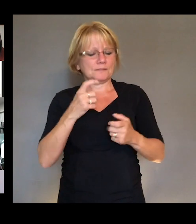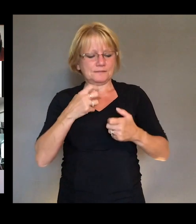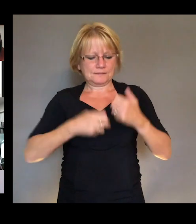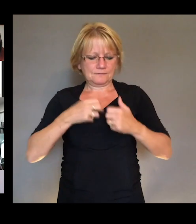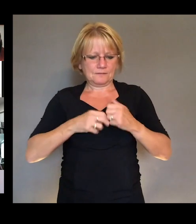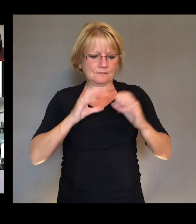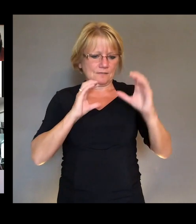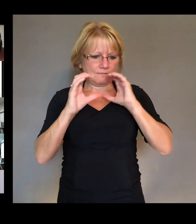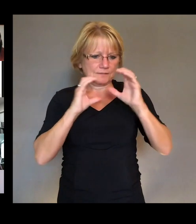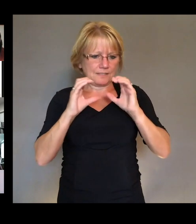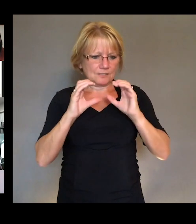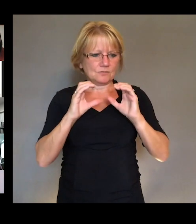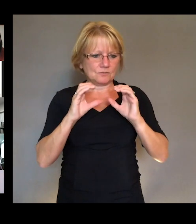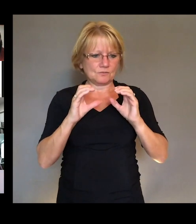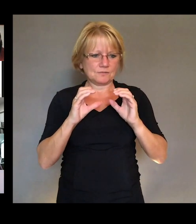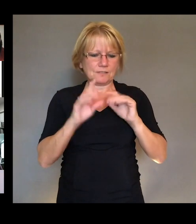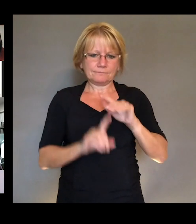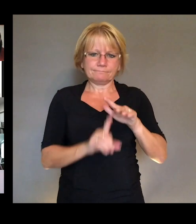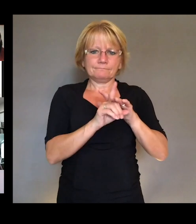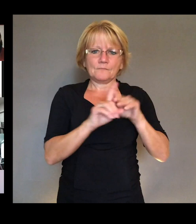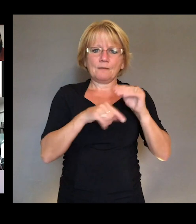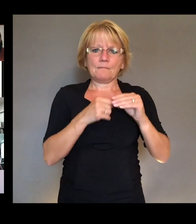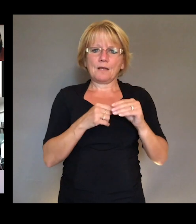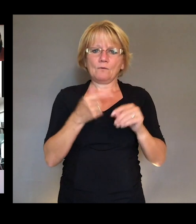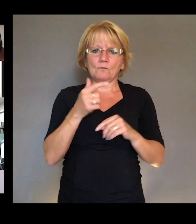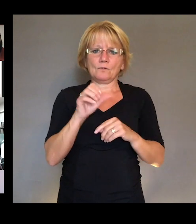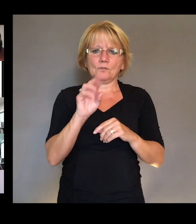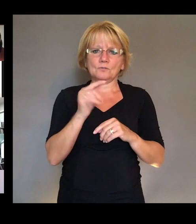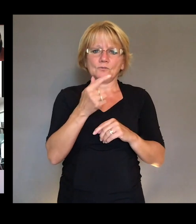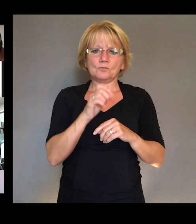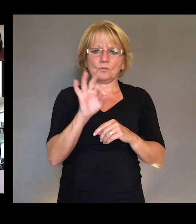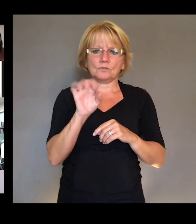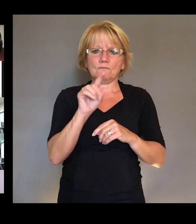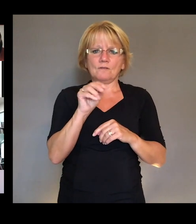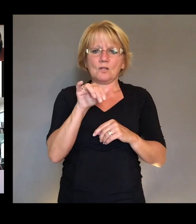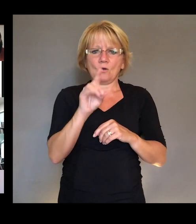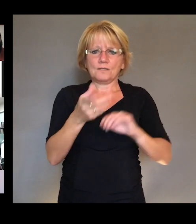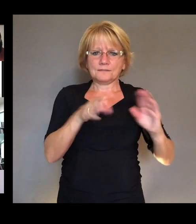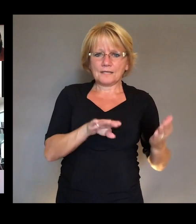that may occur about the death of George Floyd, black lives matter movement, police brutality, et cetera,